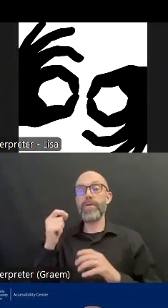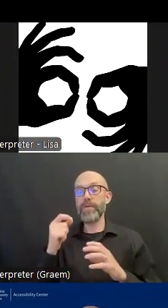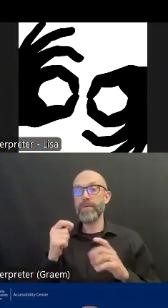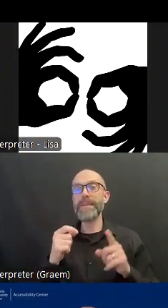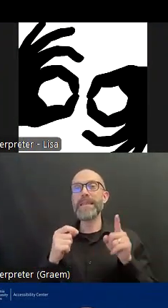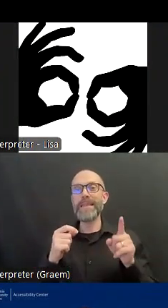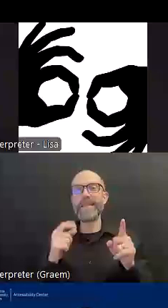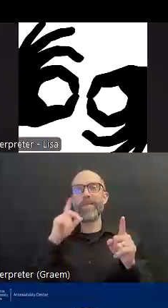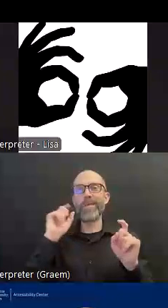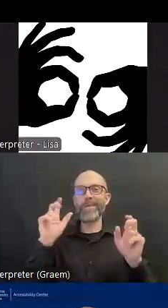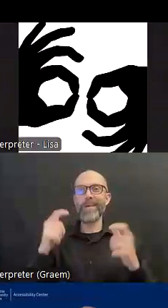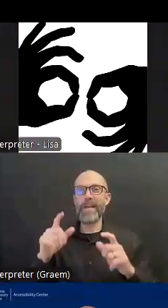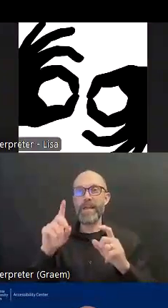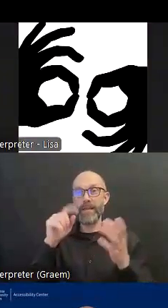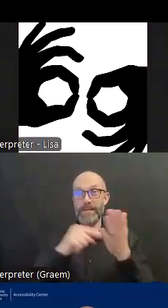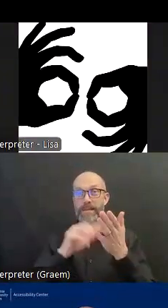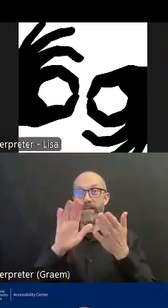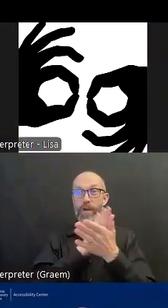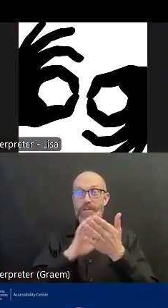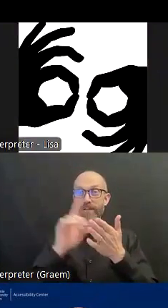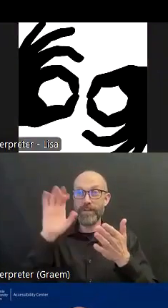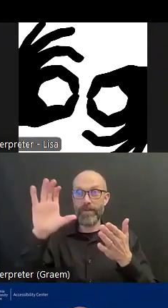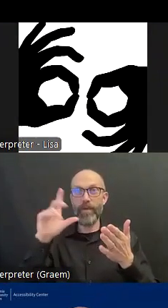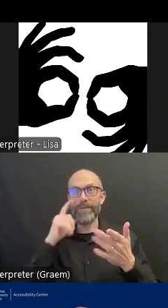document that the college can update and change